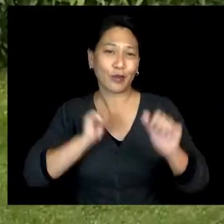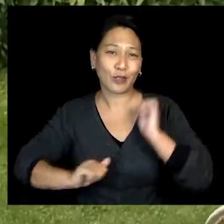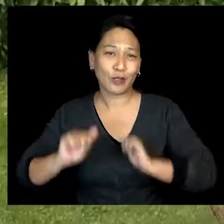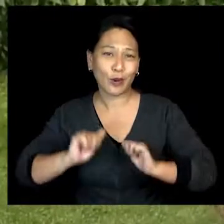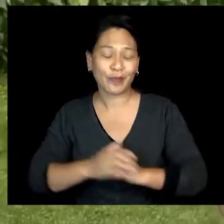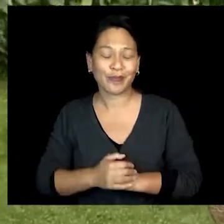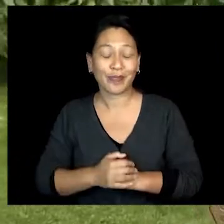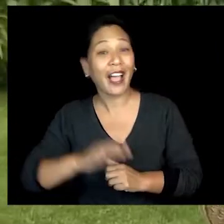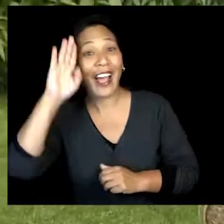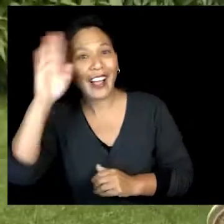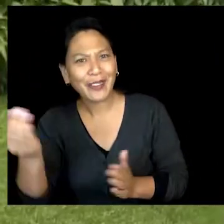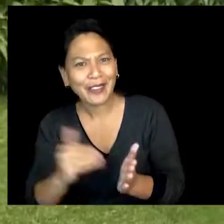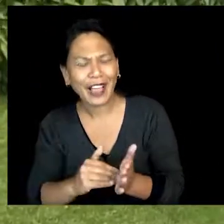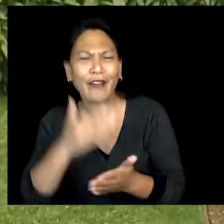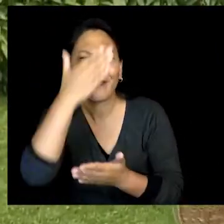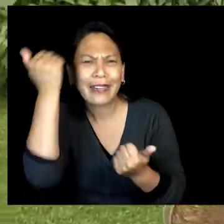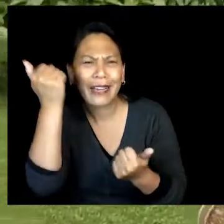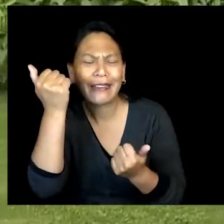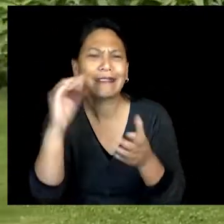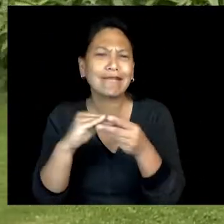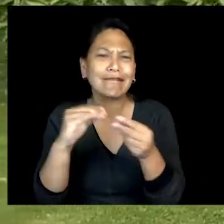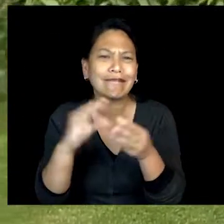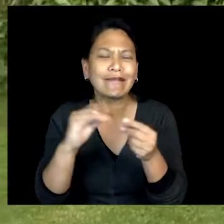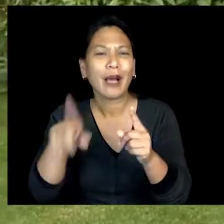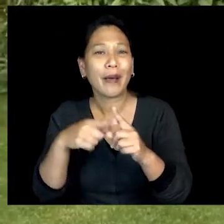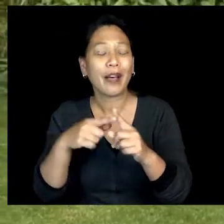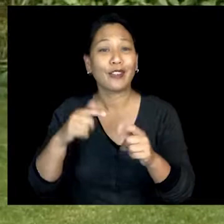[clinking] Oh, hi again. Listen, I forgot they wanted me to talk